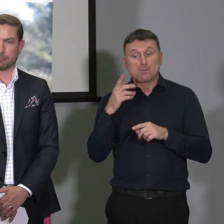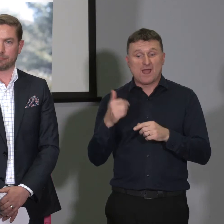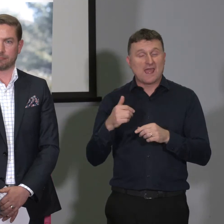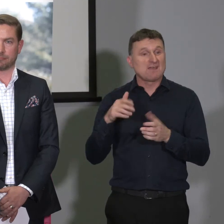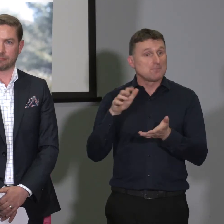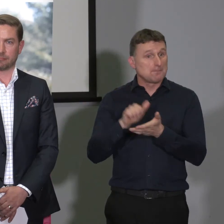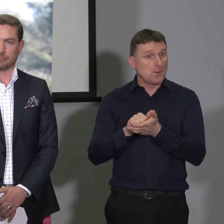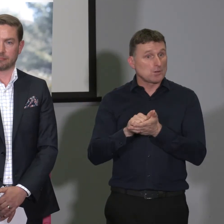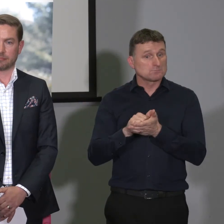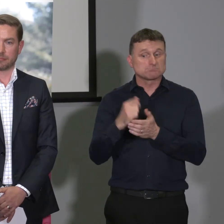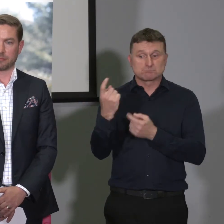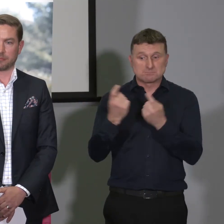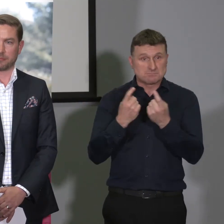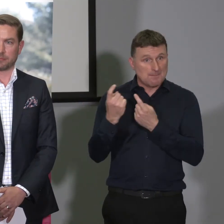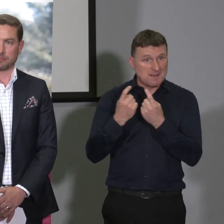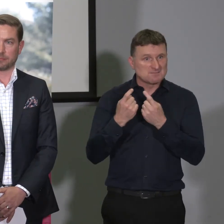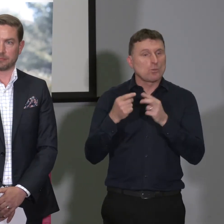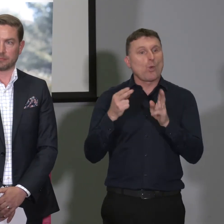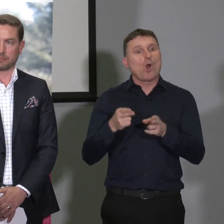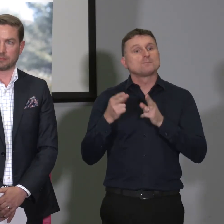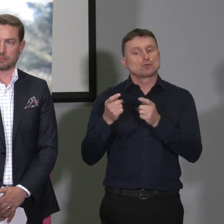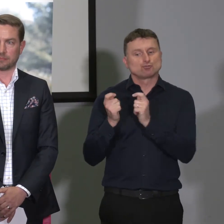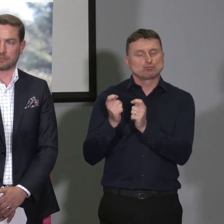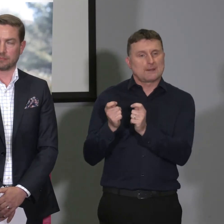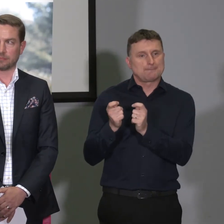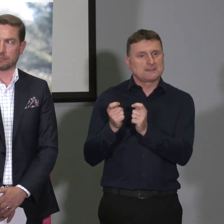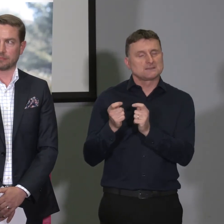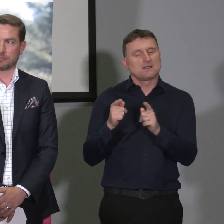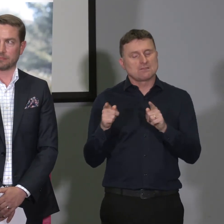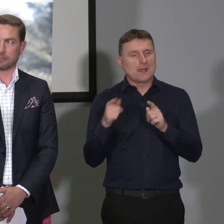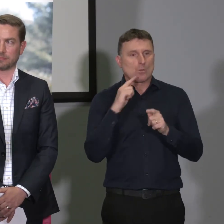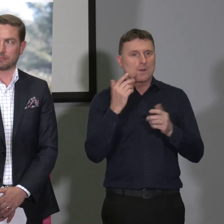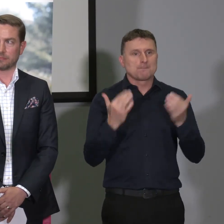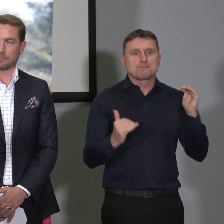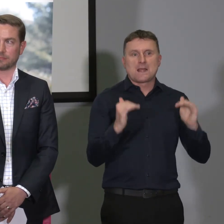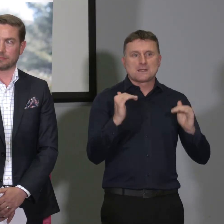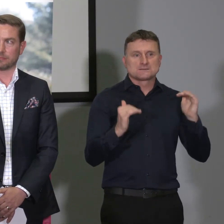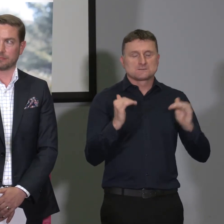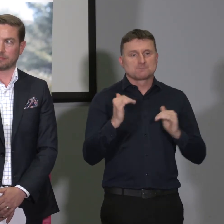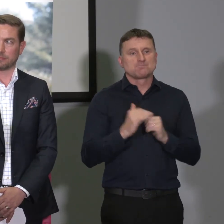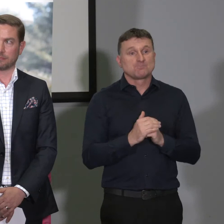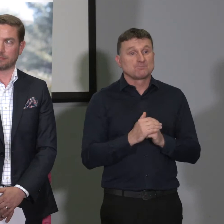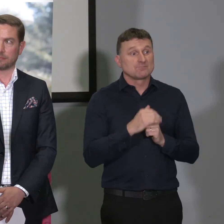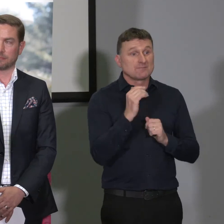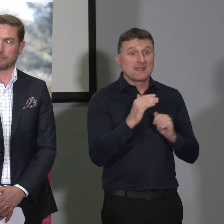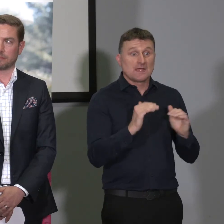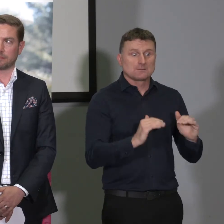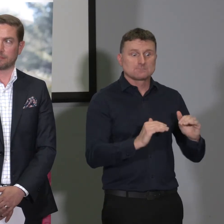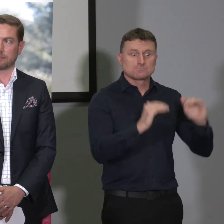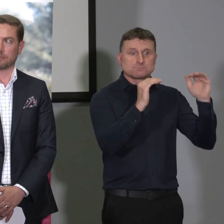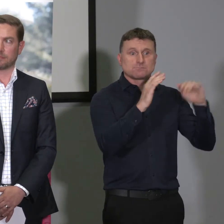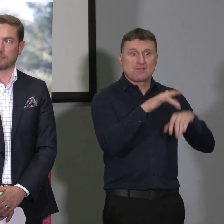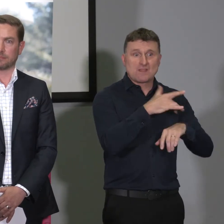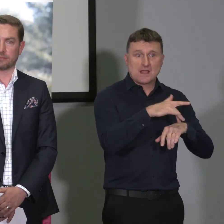back down to we're flexing out on a day by day double. Even